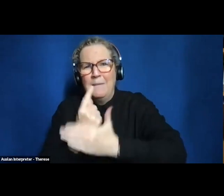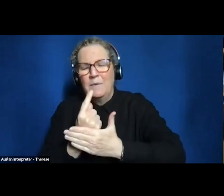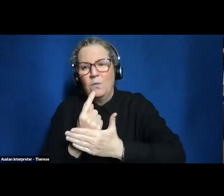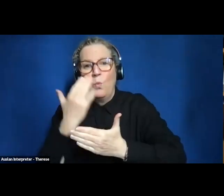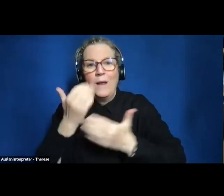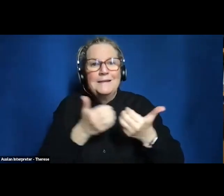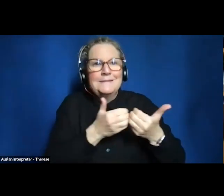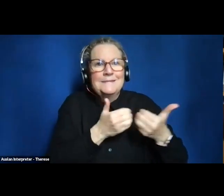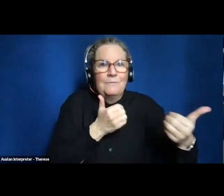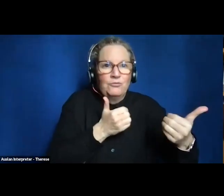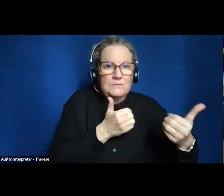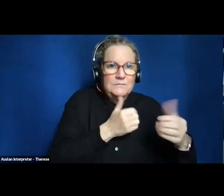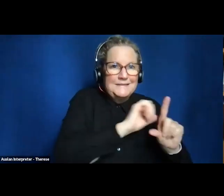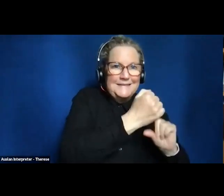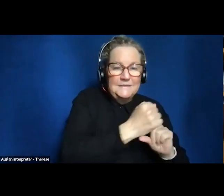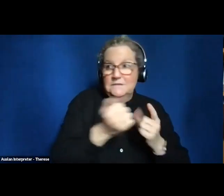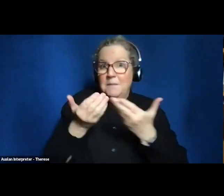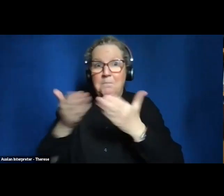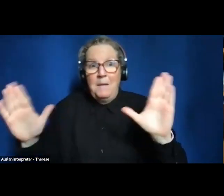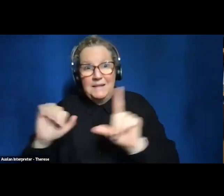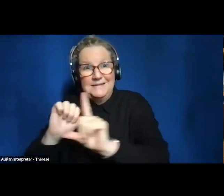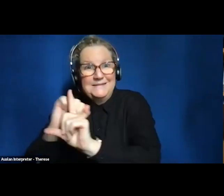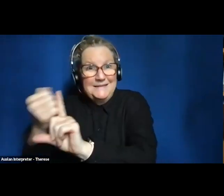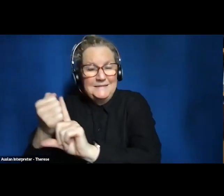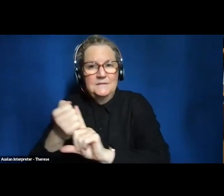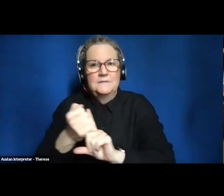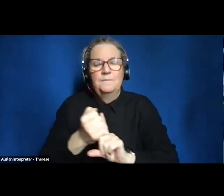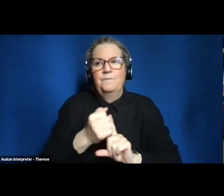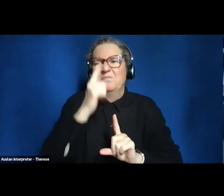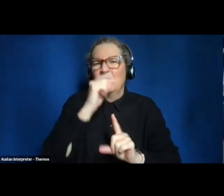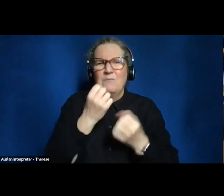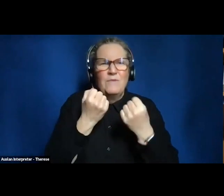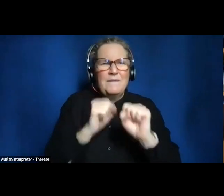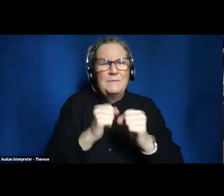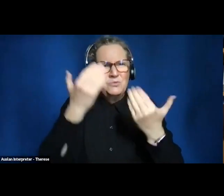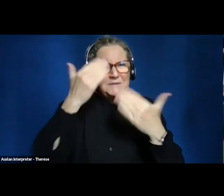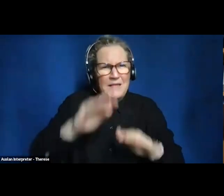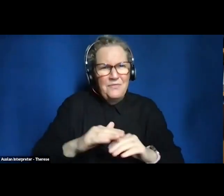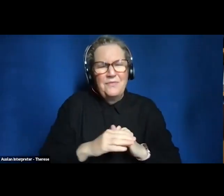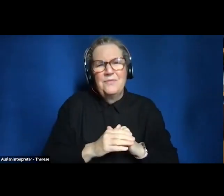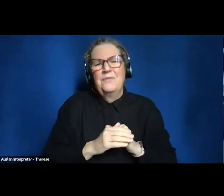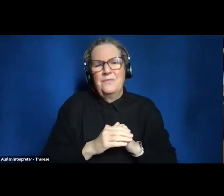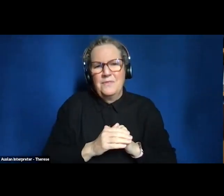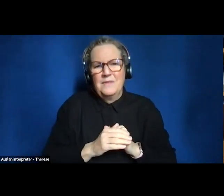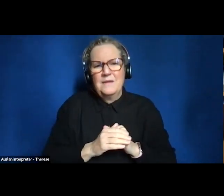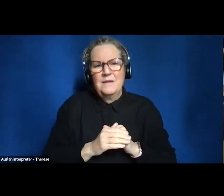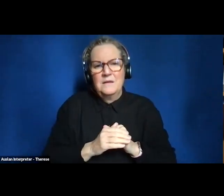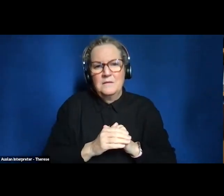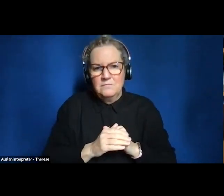as well as in public, as well as about preventable deaths. The criminalization of intellectual disability and neurological diversity,